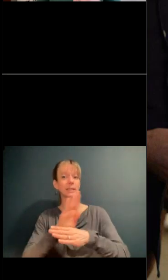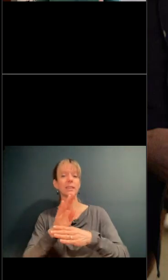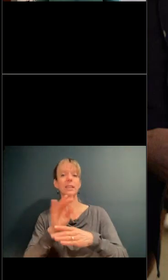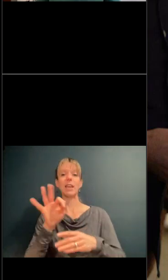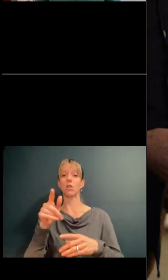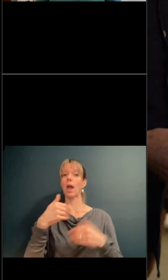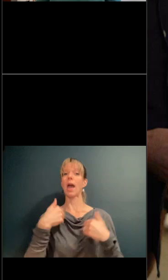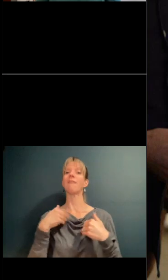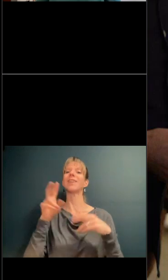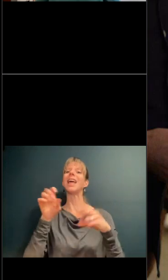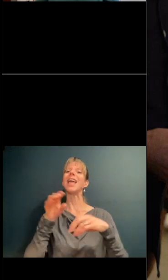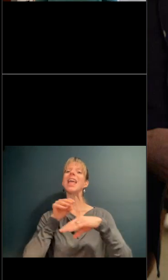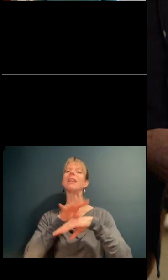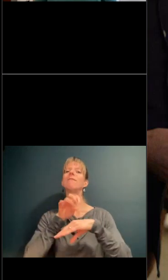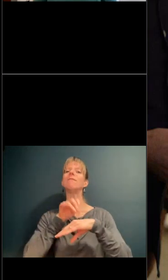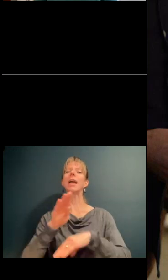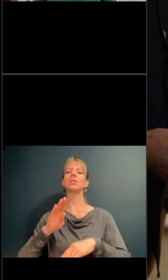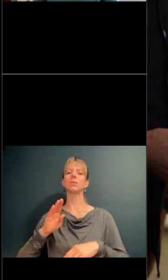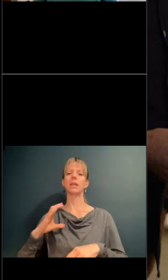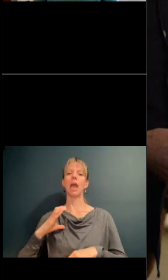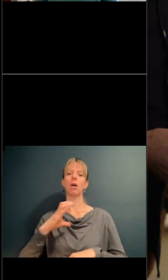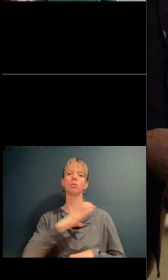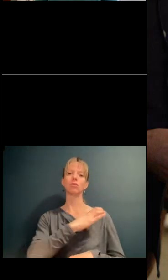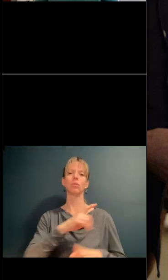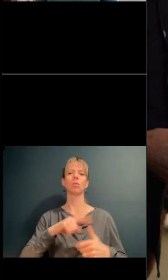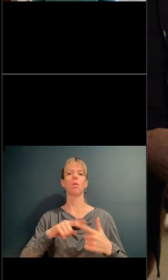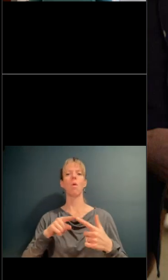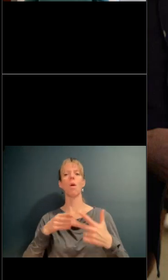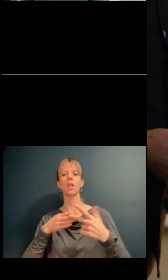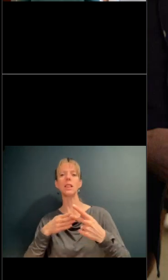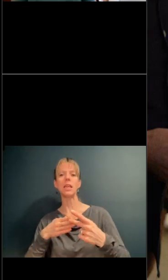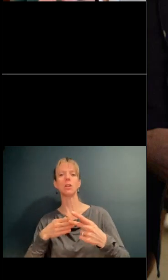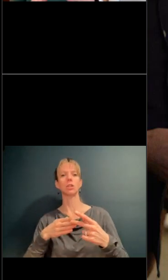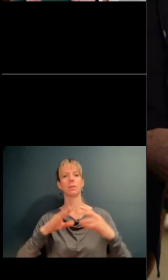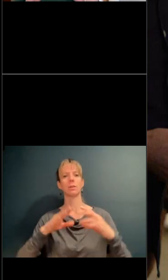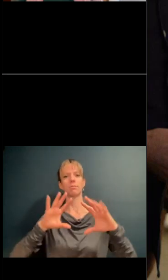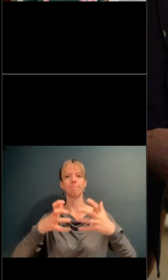organizational board, or leadership roles, or committees, are you making sure people